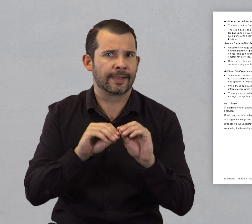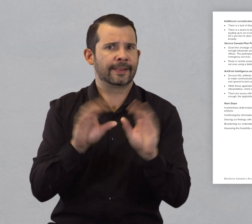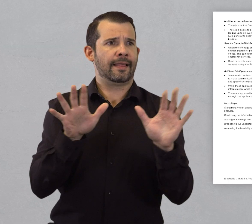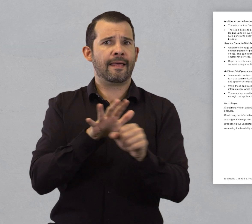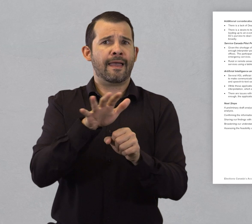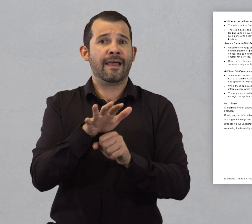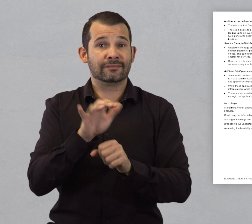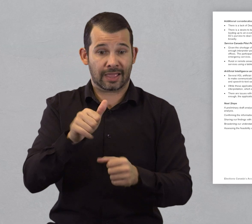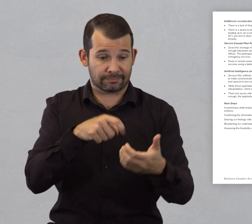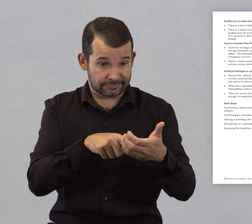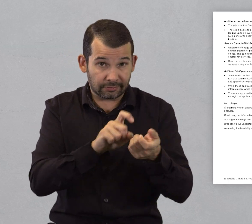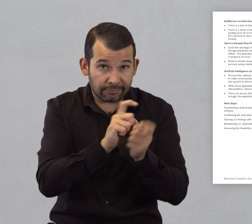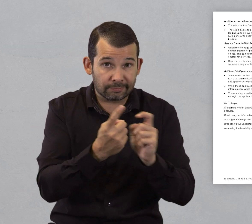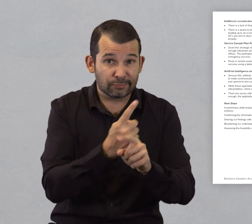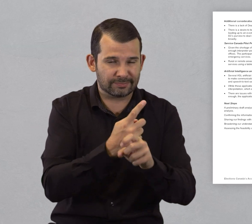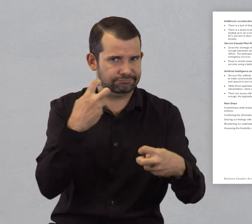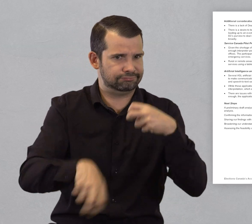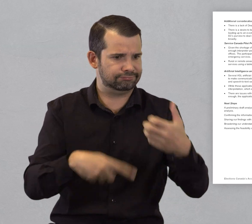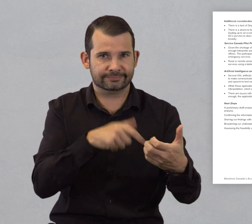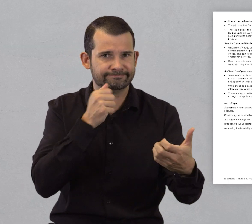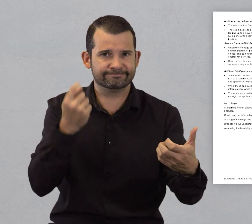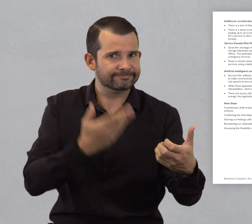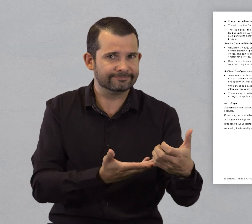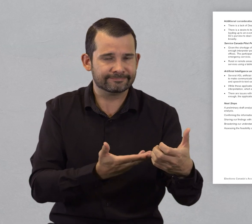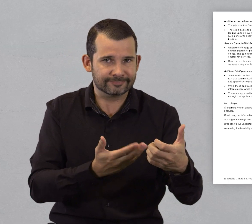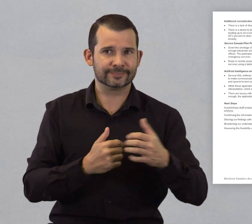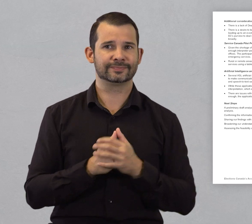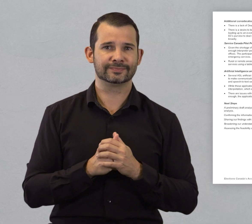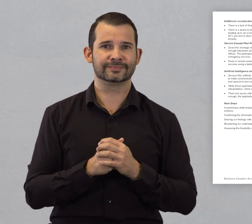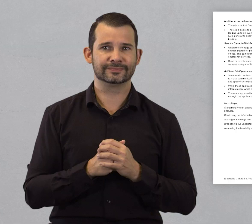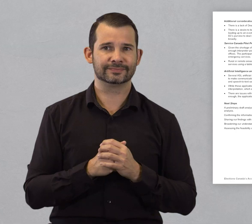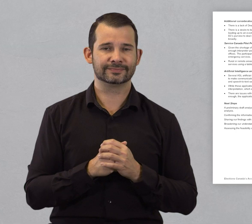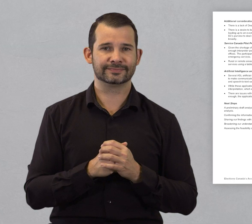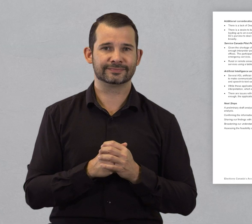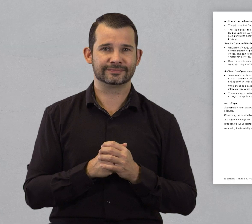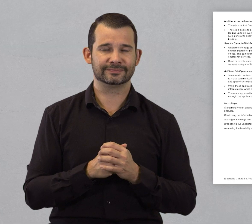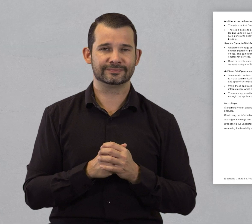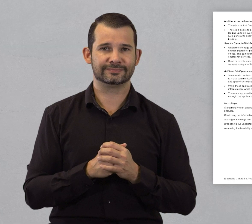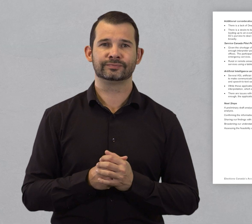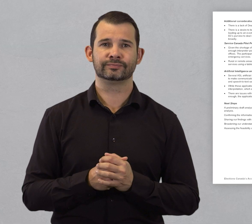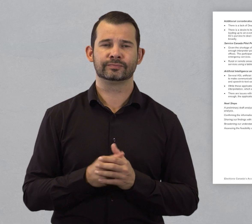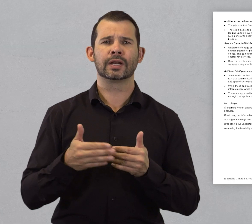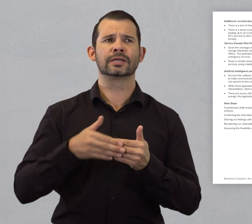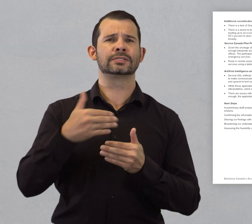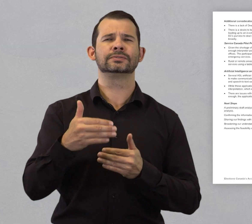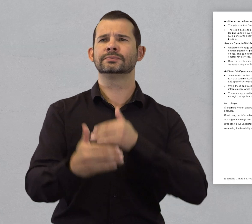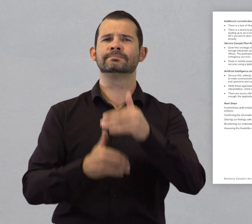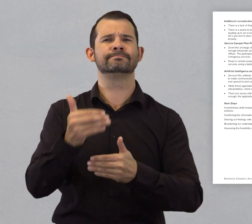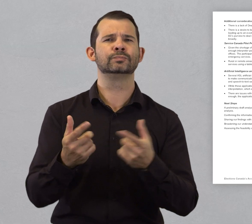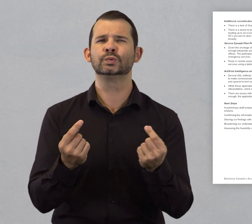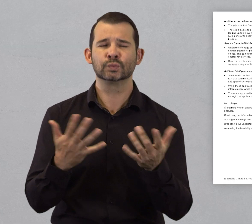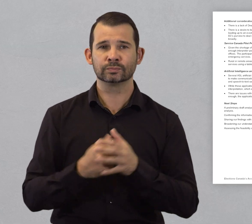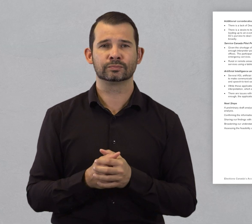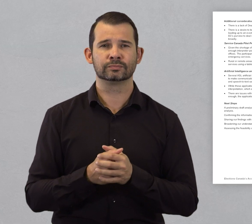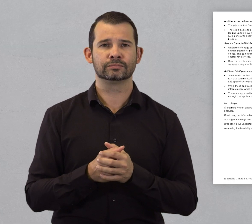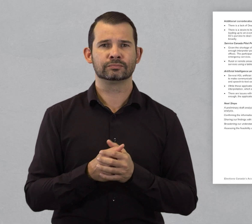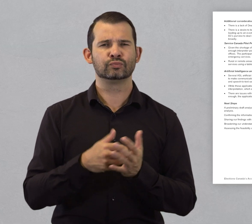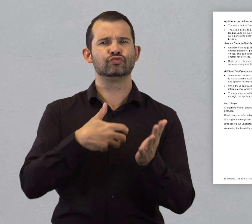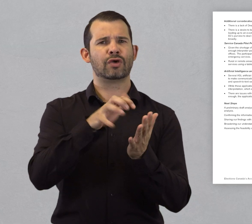the applications have a hard time translating properly. Next Steps A preliminary draft analysis